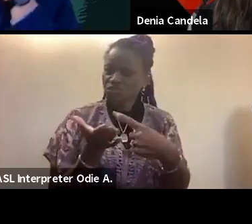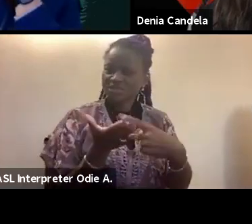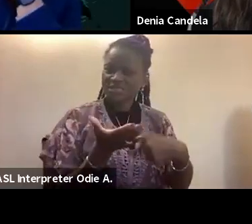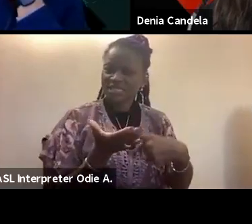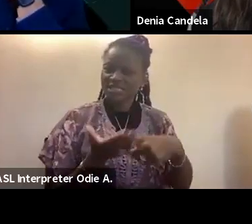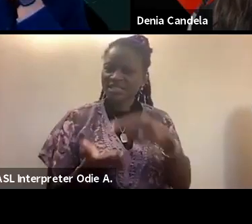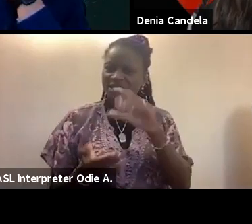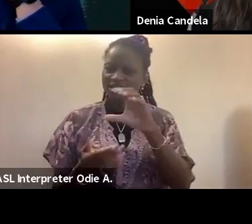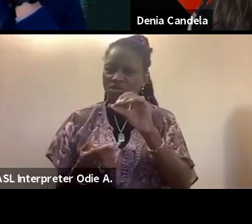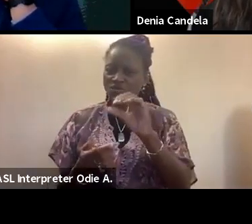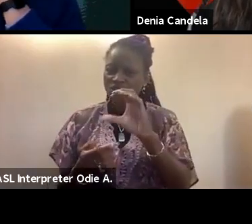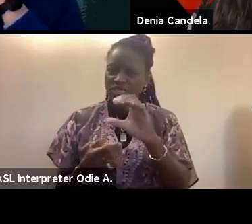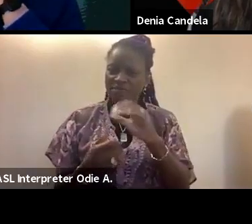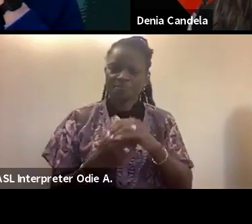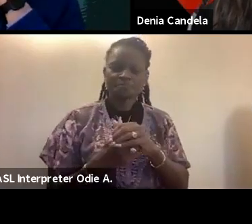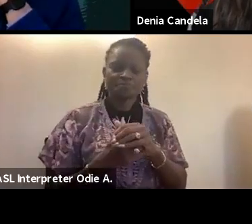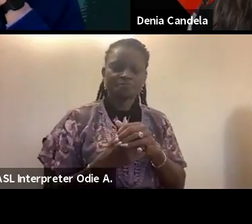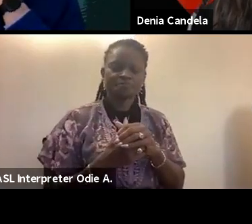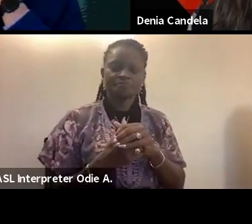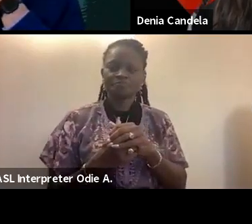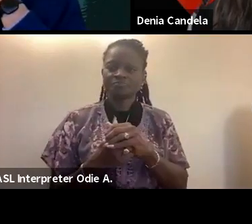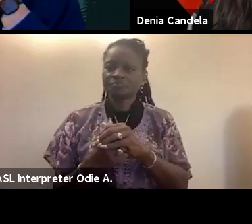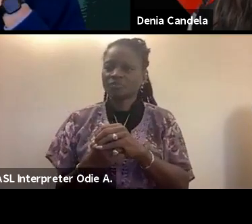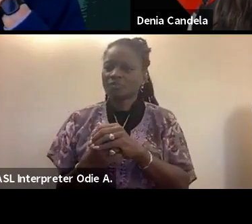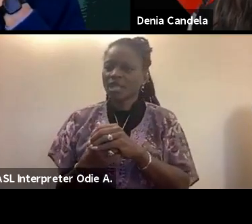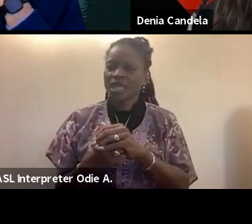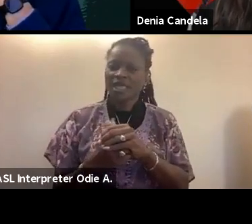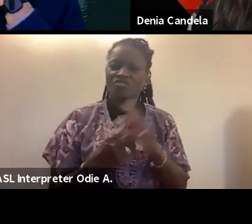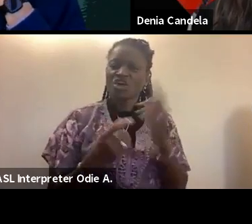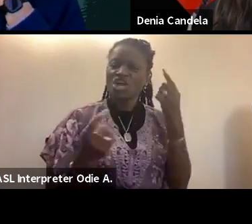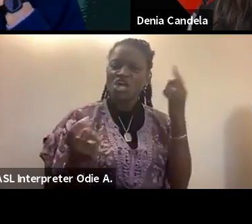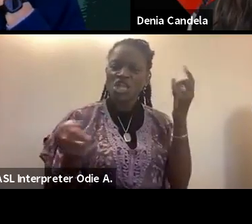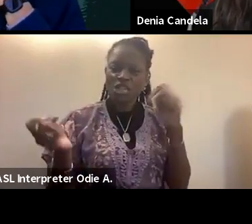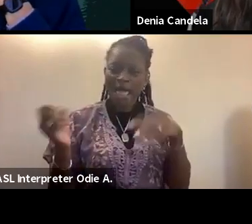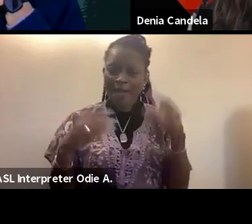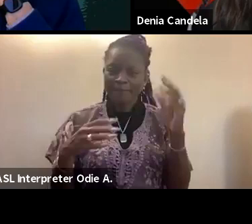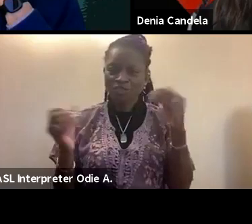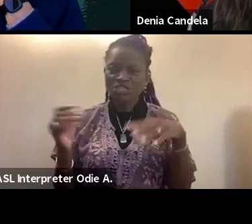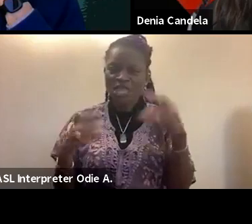collaborative that we are also working in alignment with and alongside.